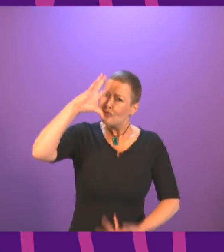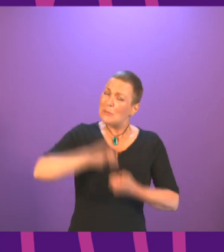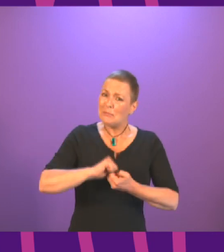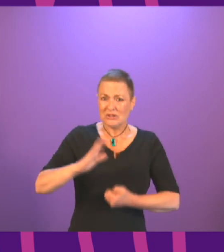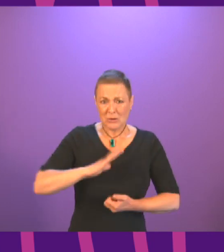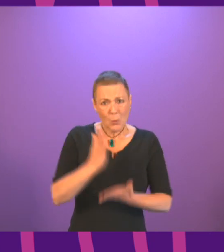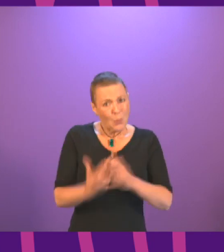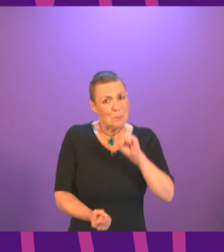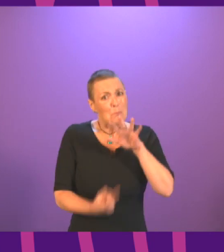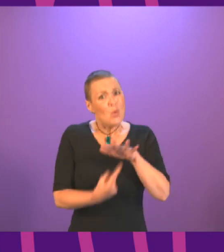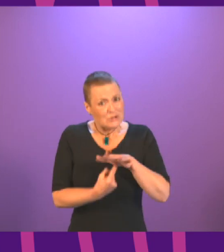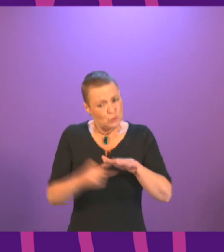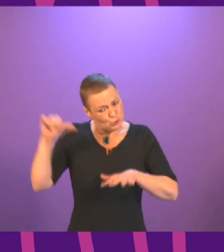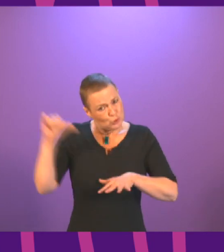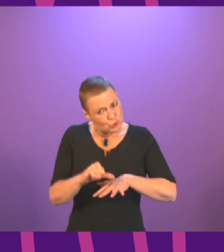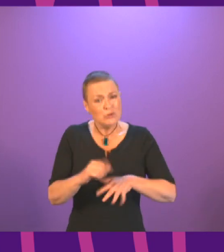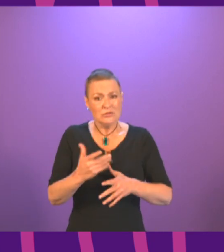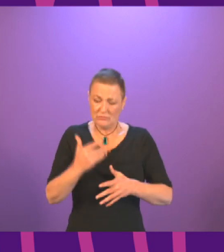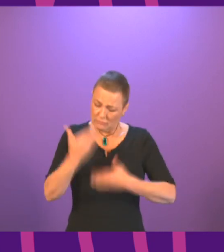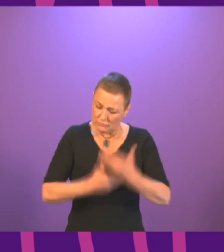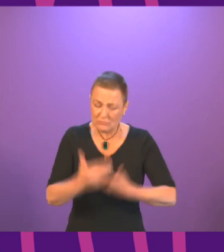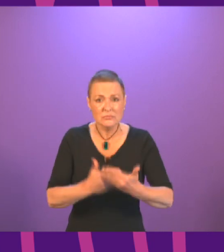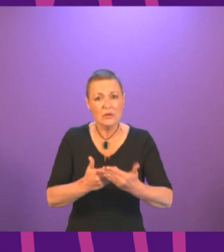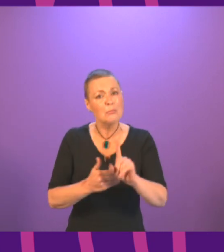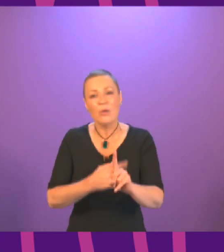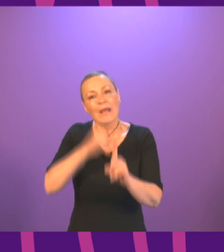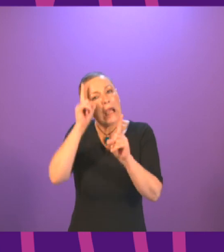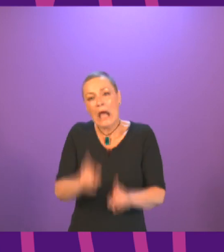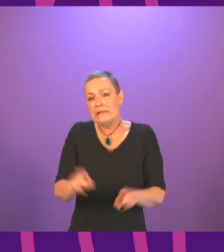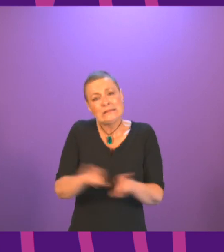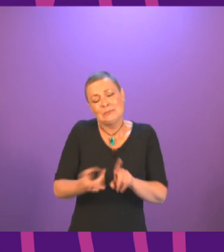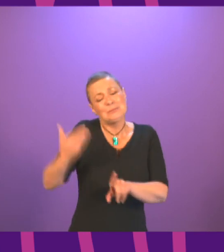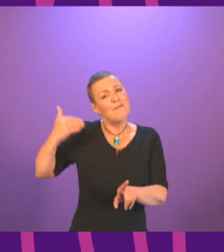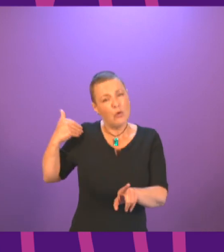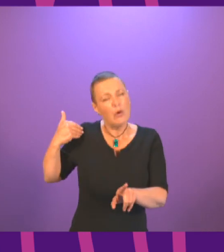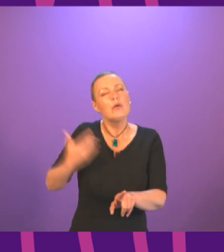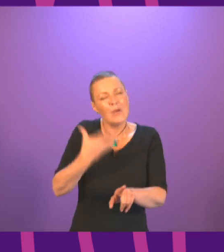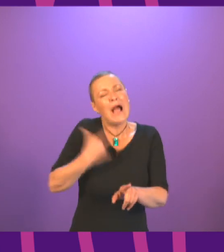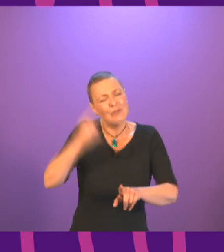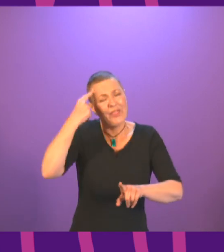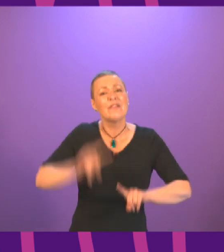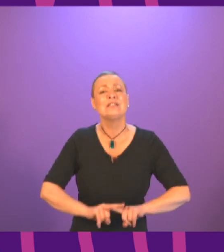the way that it is traditionally done. That does not mean that we do not mark it. That does not mean that we do not show our respect. There are ways in which we can do that, and